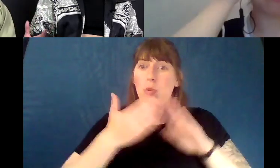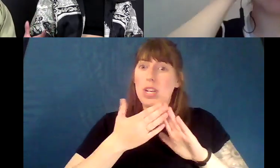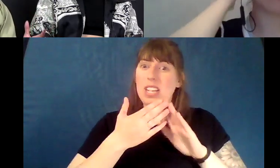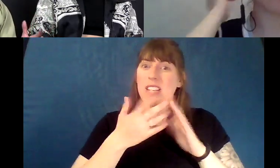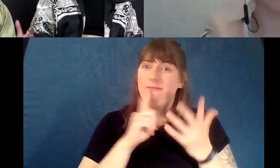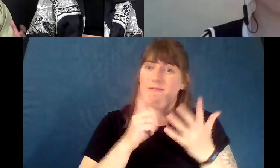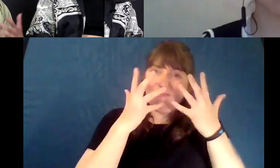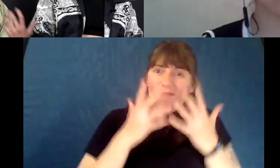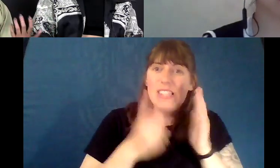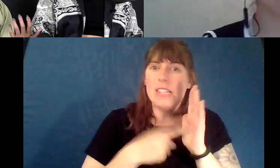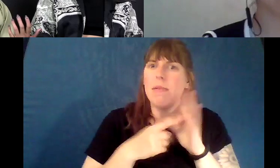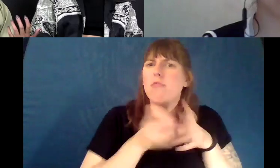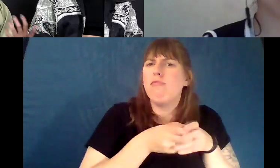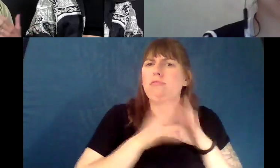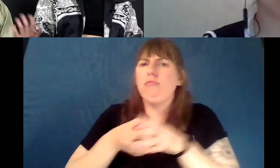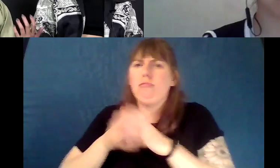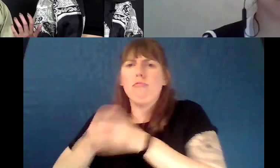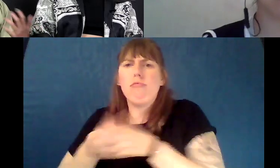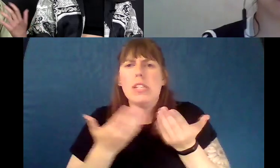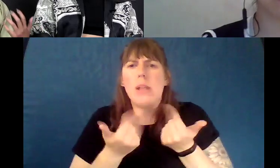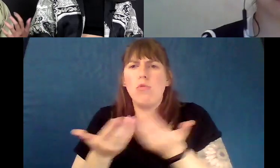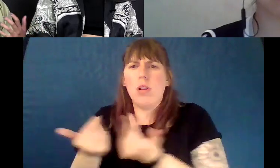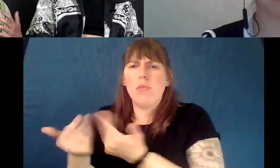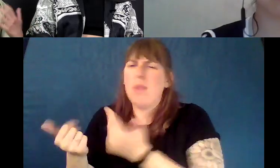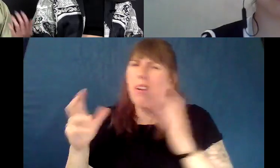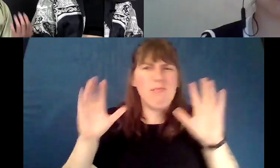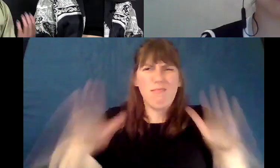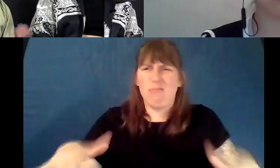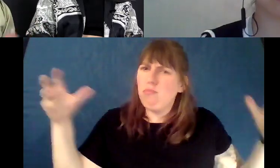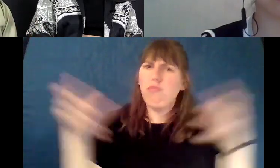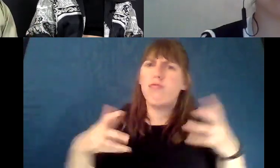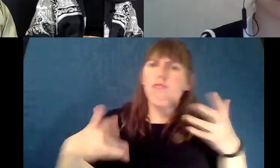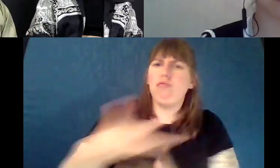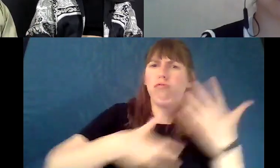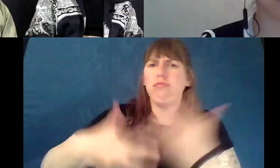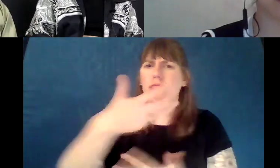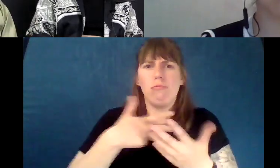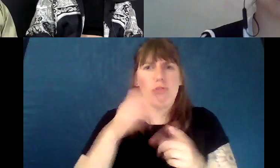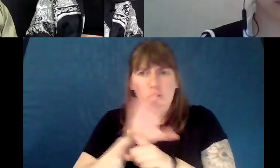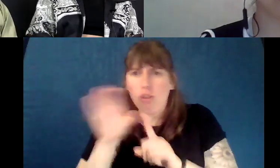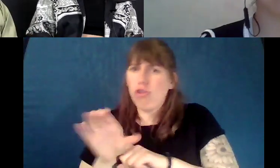too, right? We want to show that we can have lots of intercultural solidarity with each other,